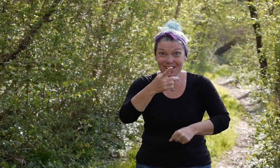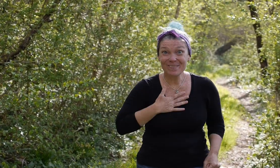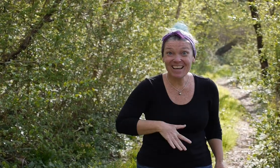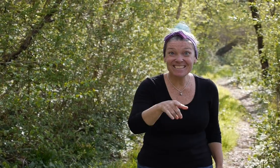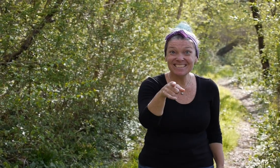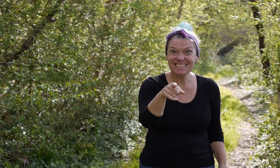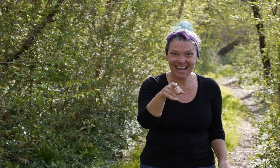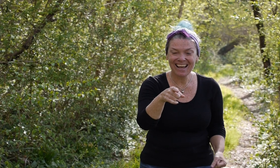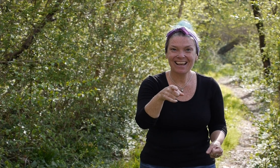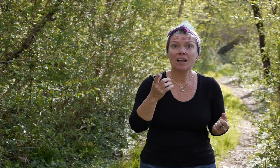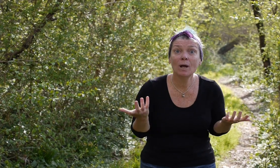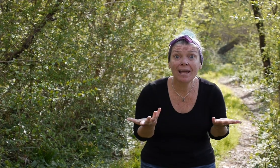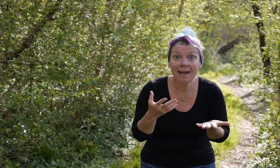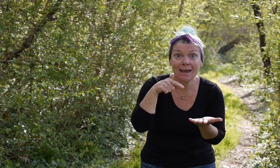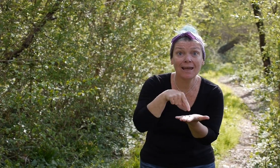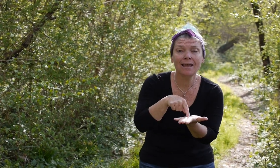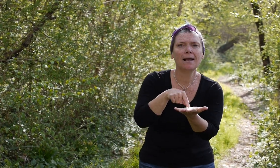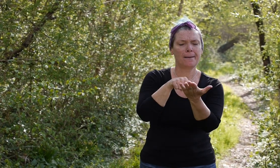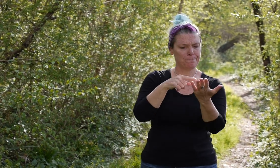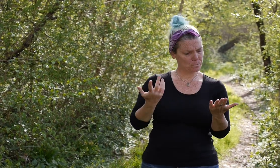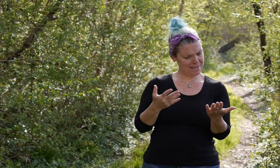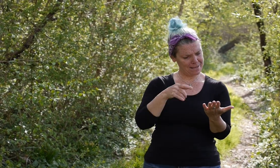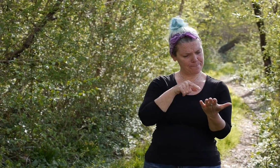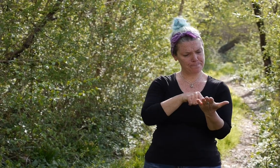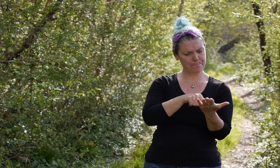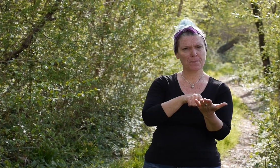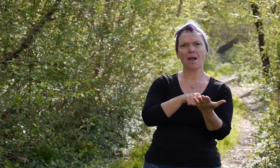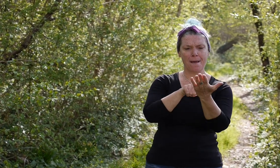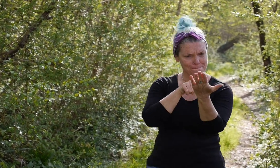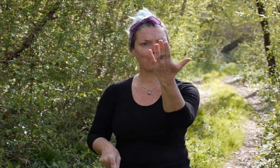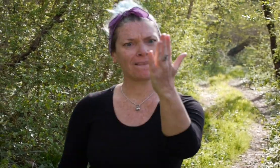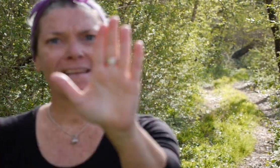Do you want that ? Where is it ? Let’s go see